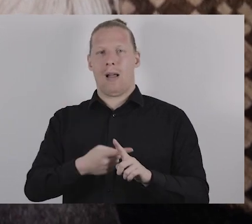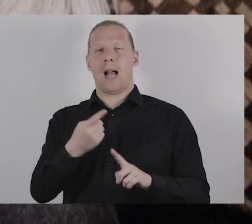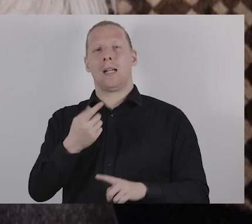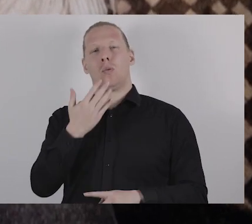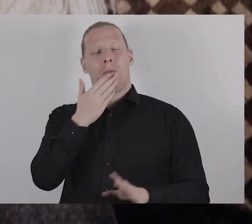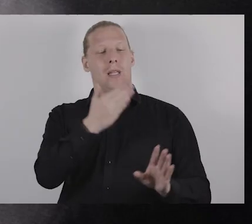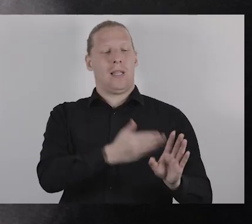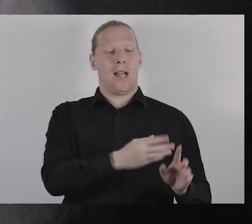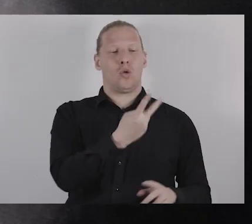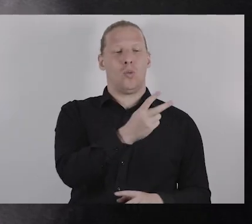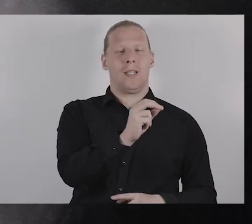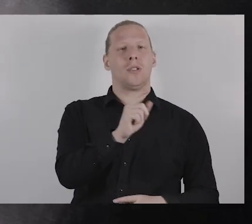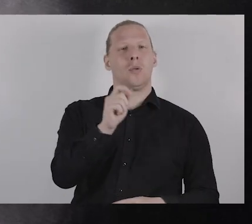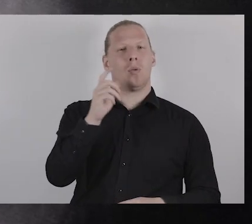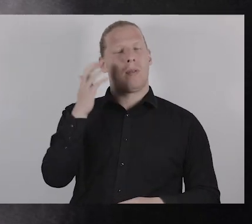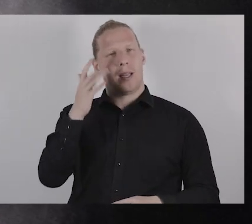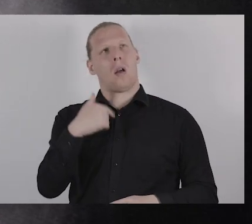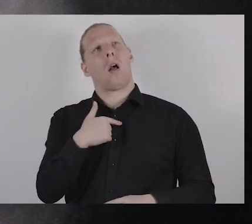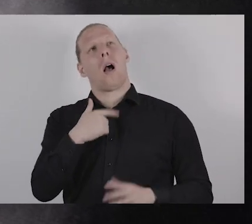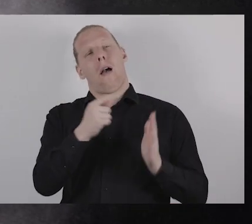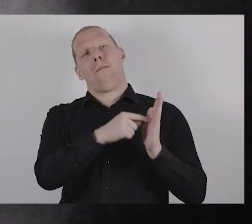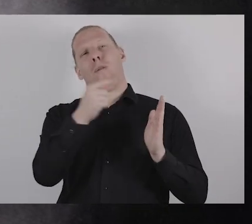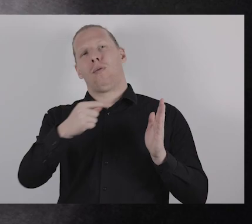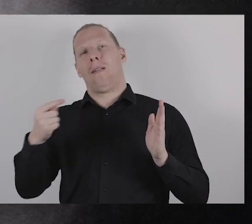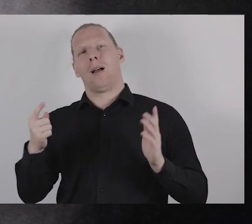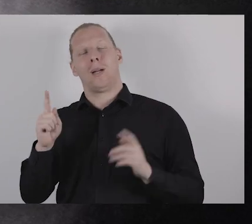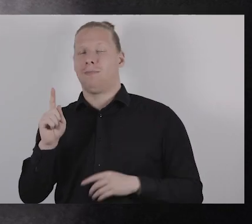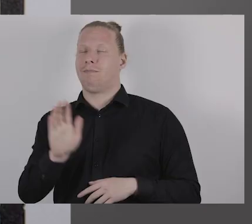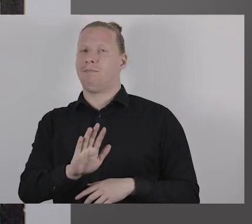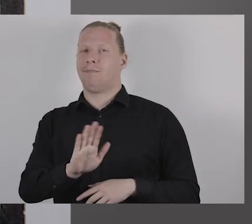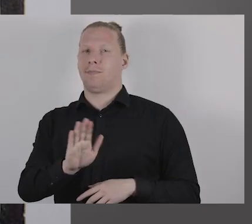When you're 20, you think this is going to be forever. Well, it ain't, you know.